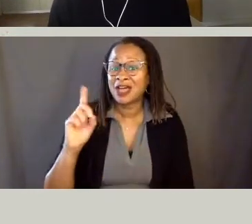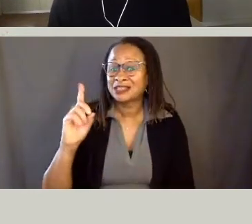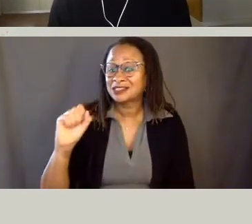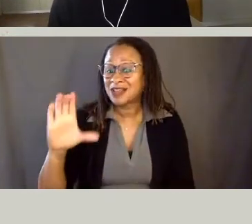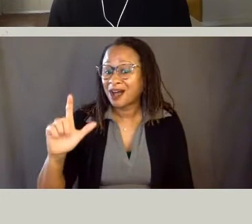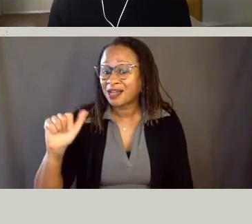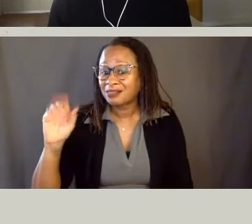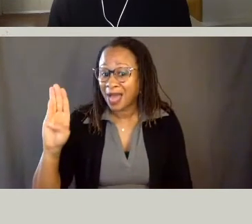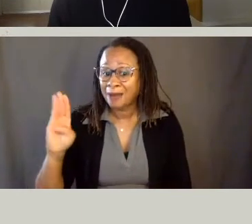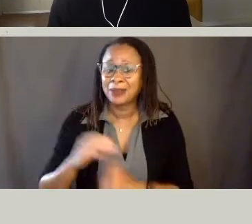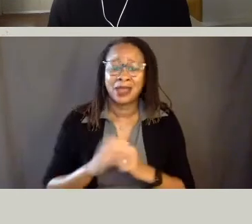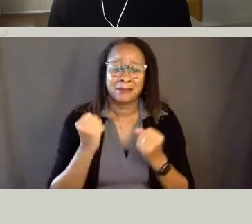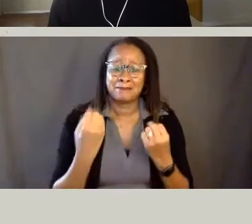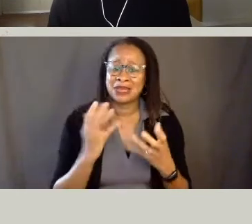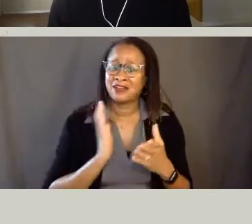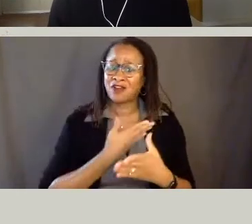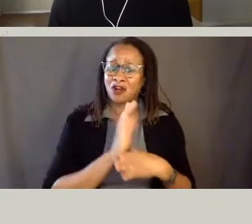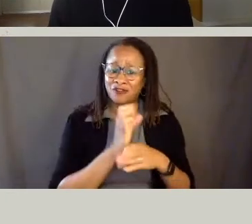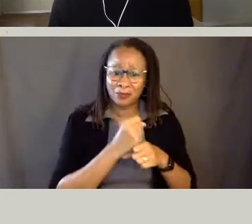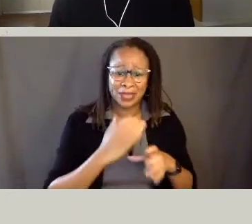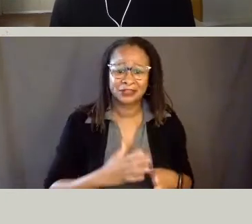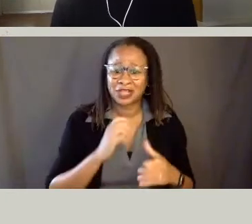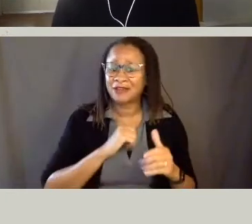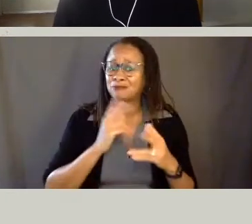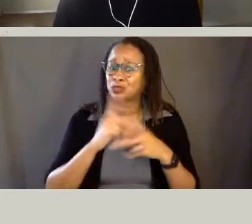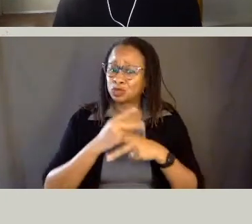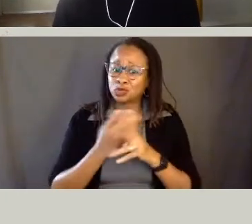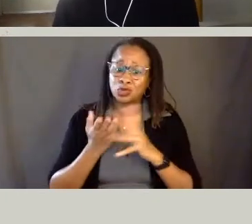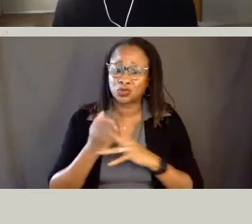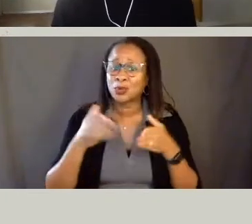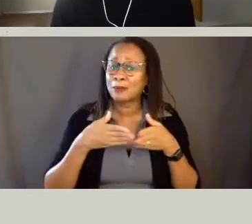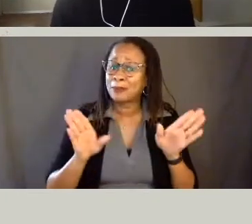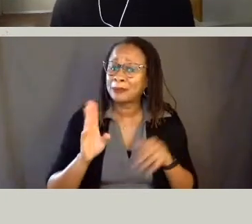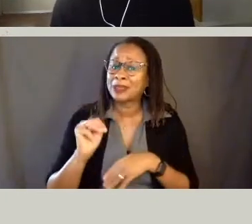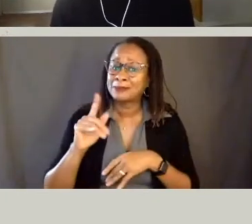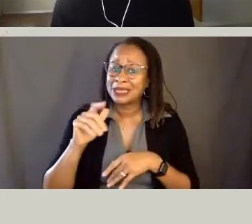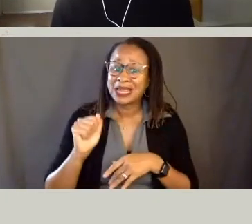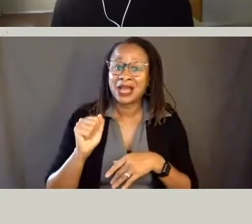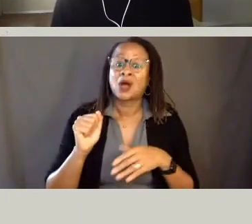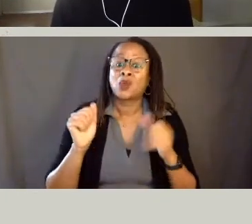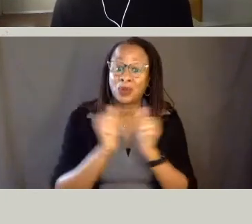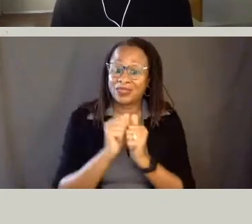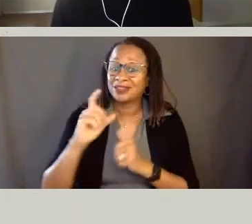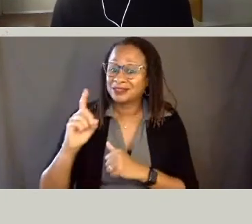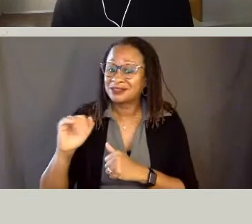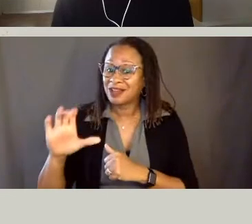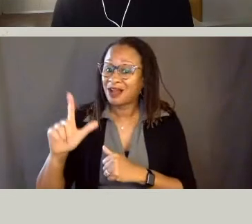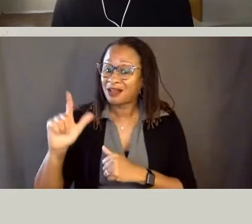through the Doc Lab have produced through public media. So I think not only has there been this like, you know